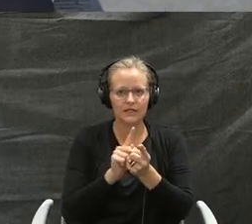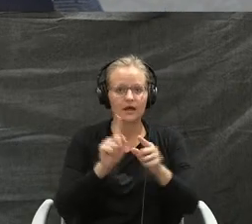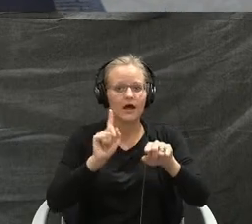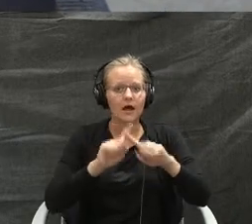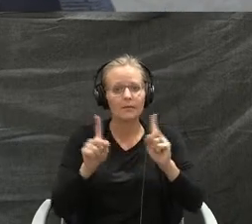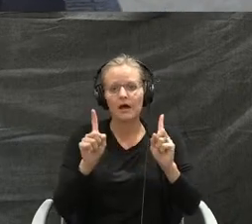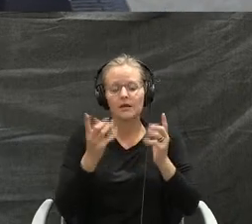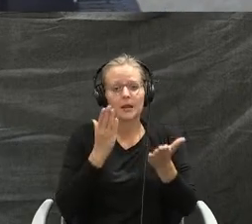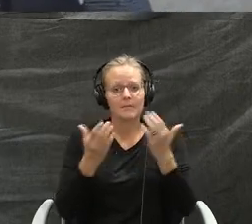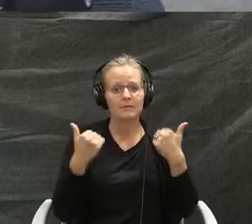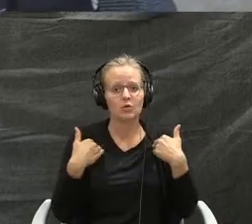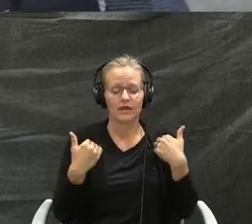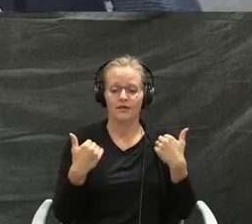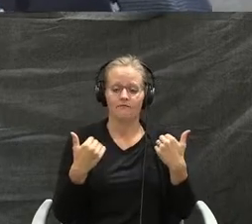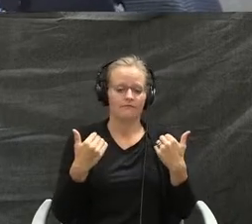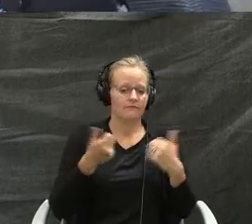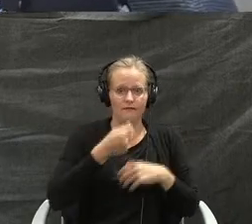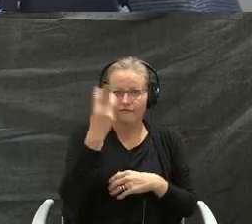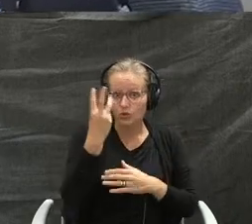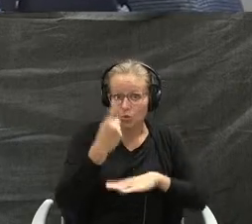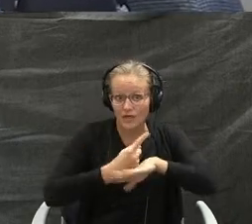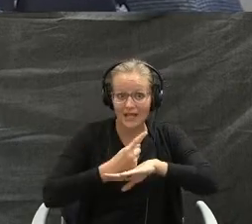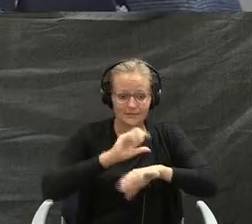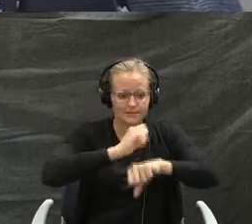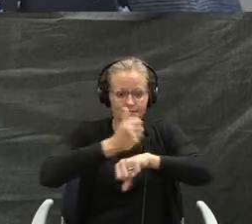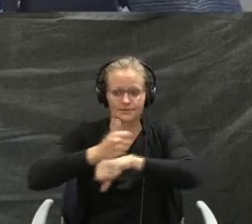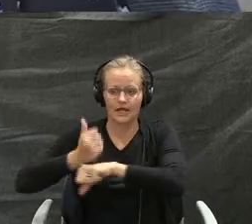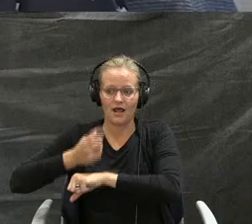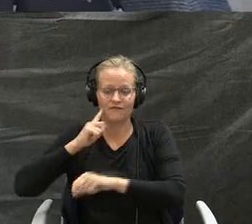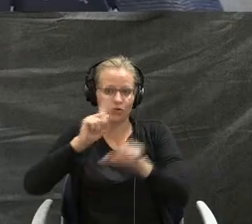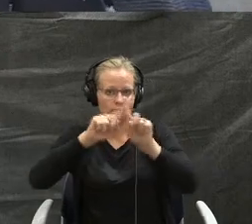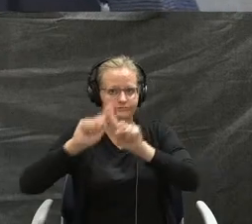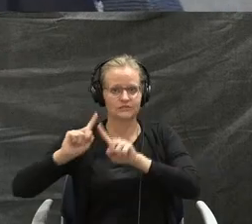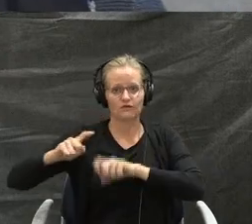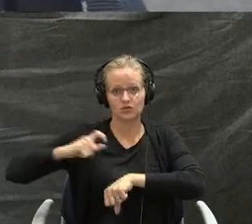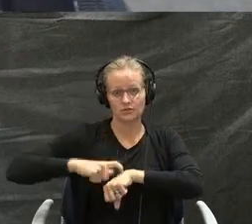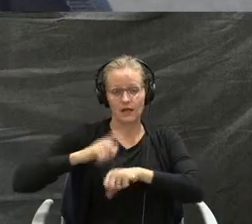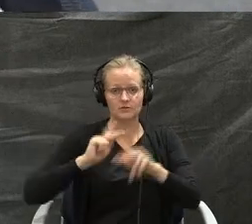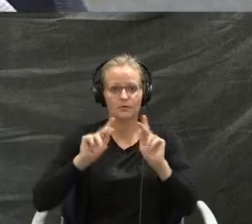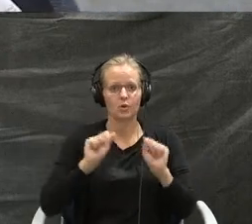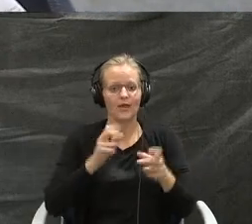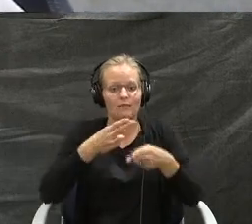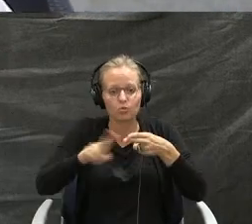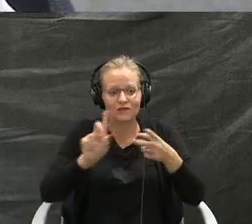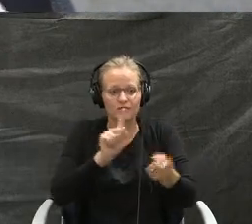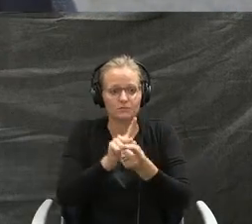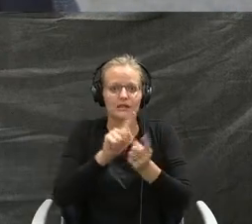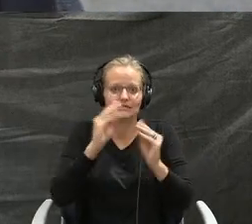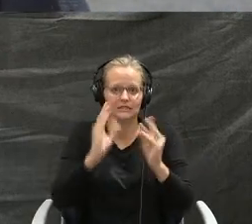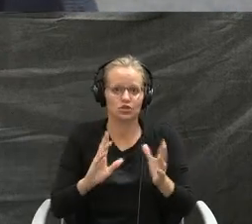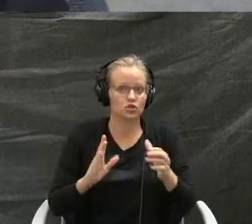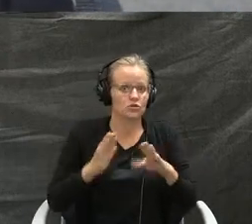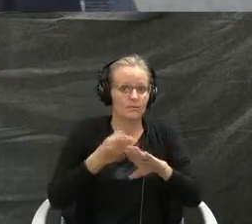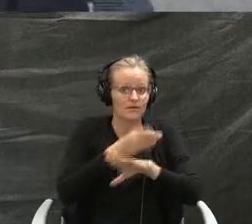greet. Thank you so much. You are also appreciated. A question from January Isabella of Eden Prairie.